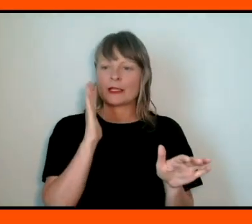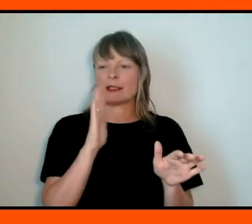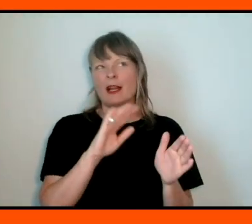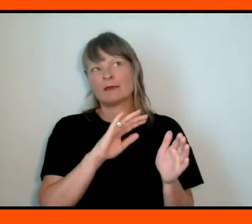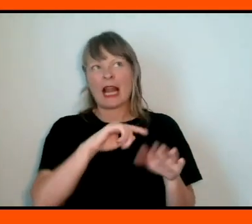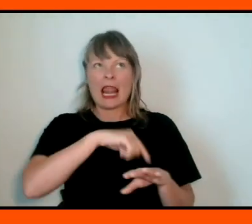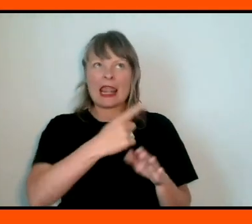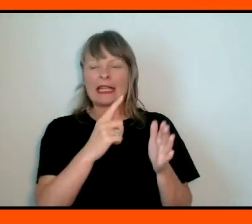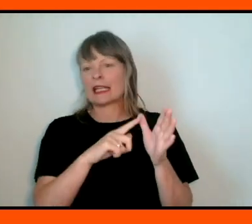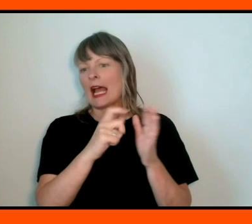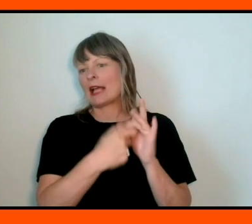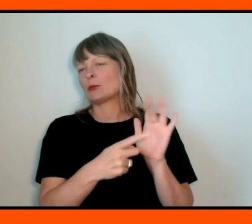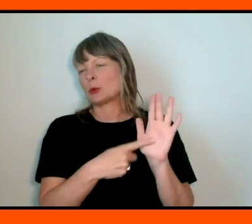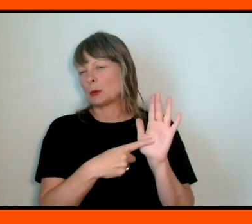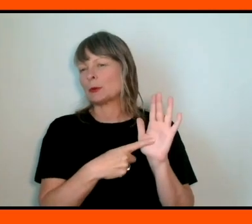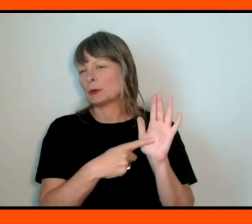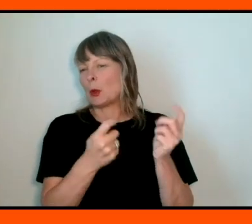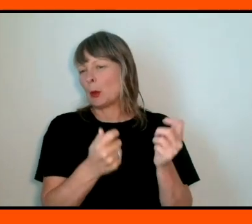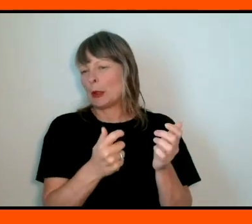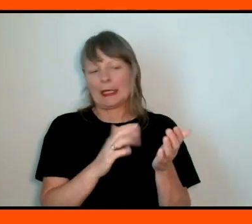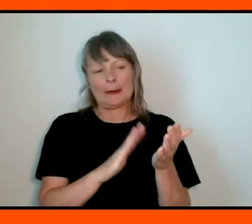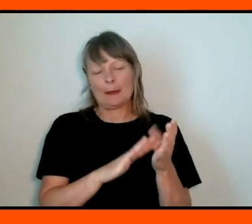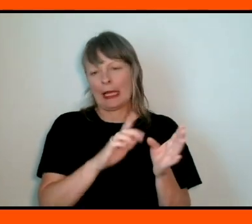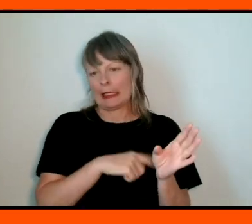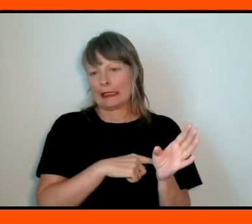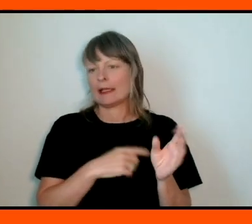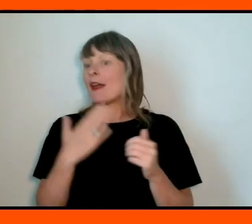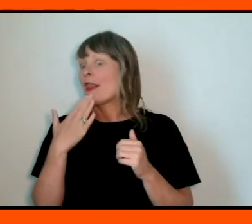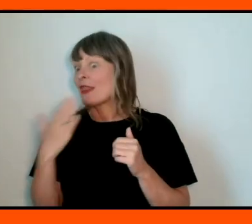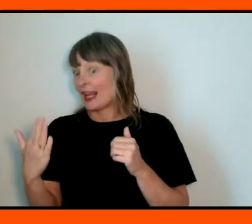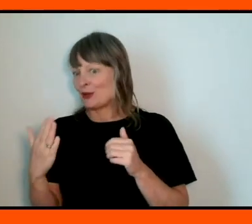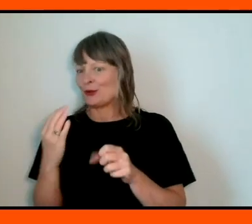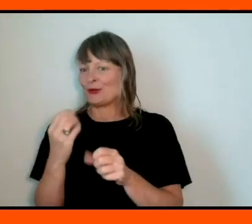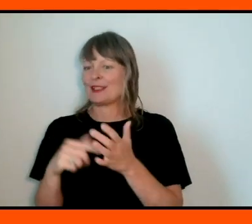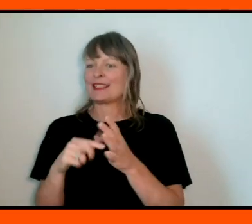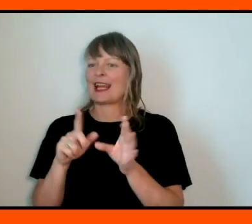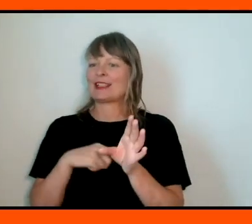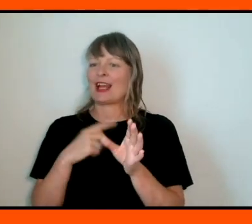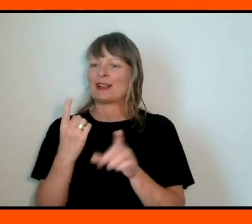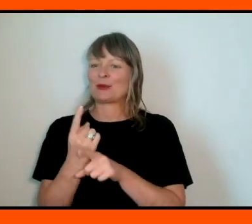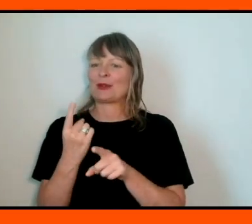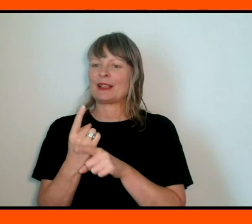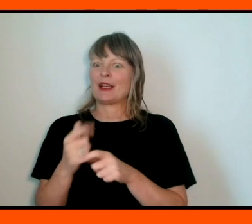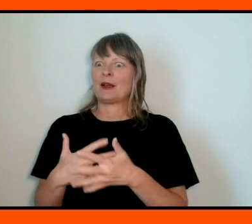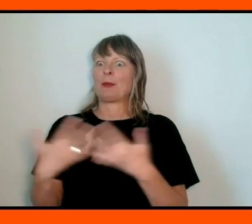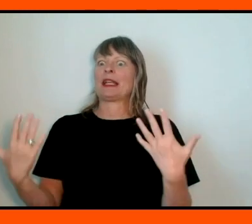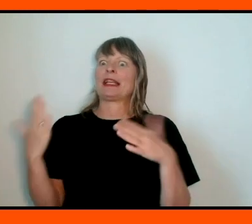Thanks so much. It just goes to show how big an operation the Census actually is and the wealth of data that’s there.